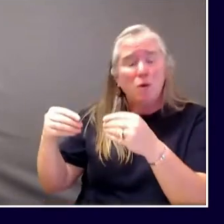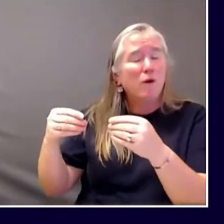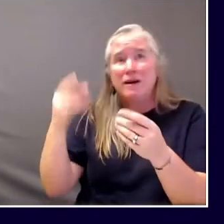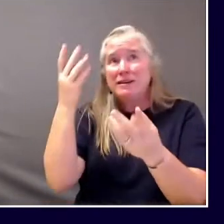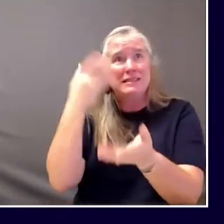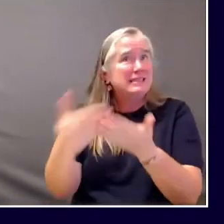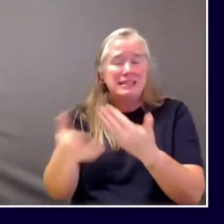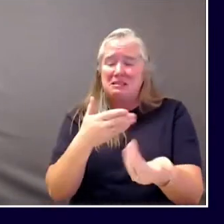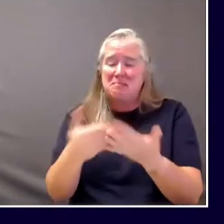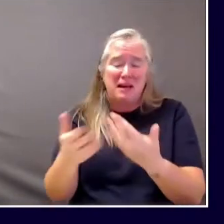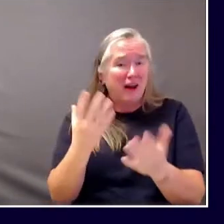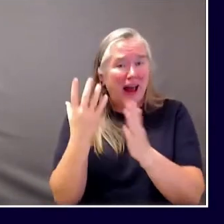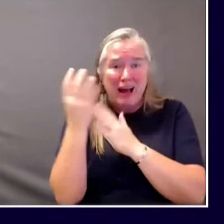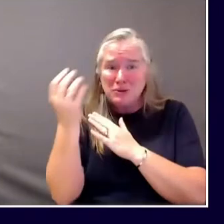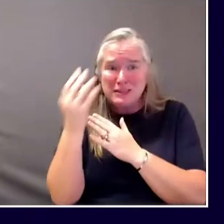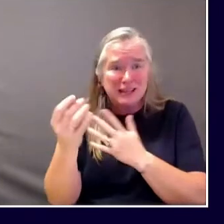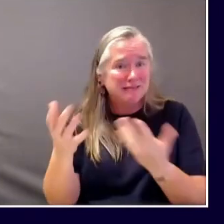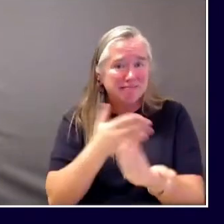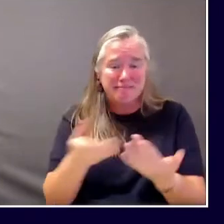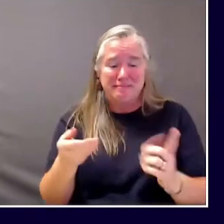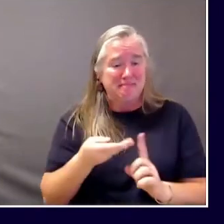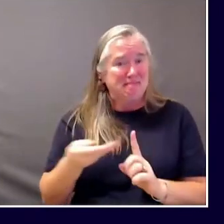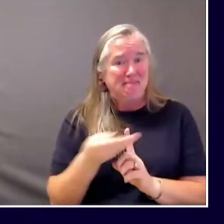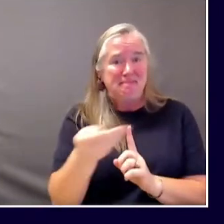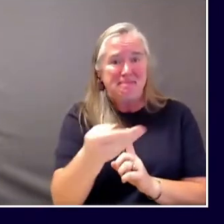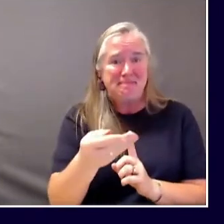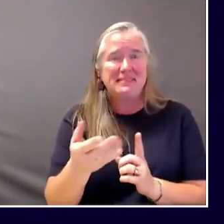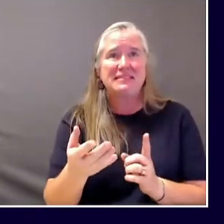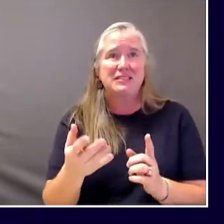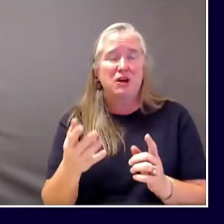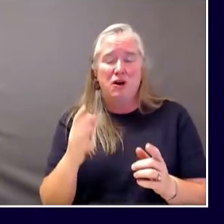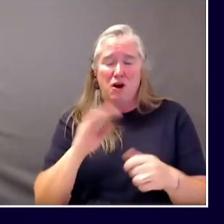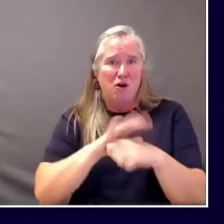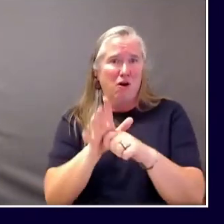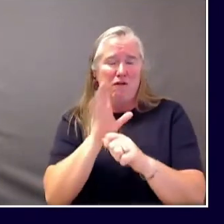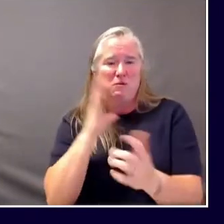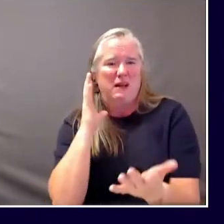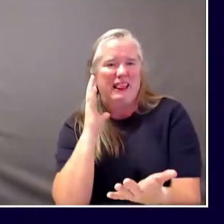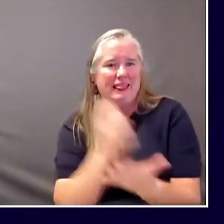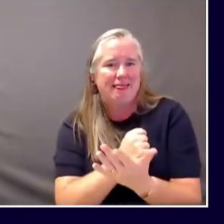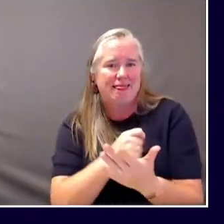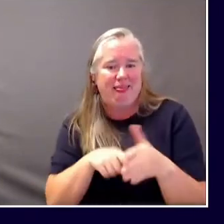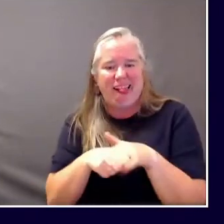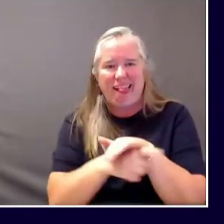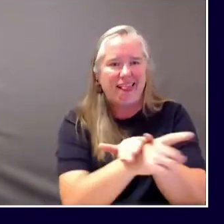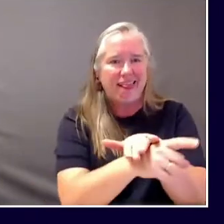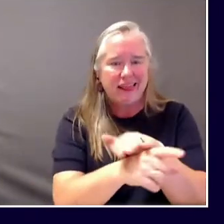you now a large part of that is